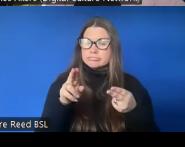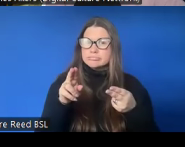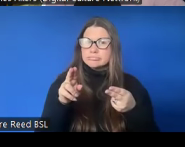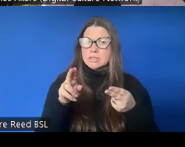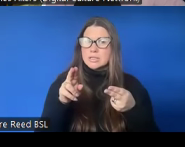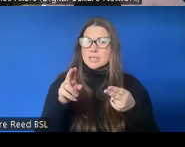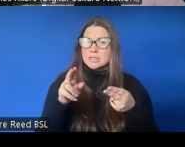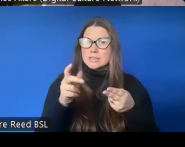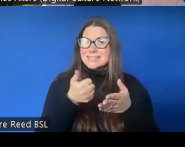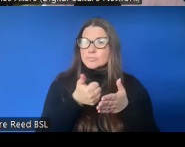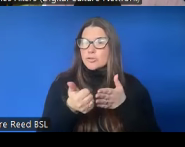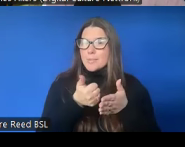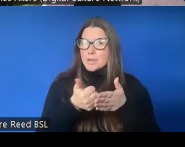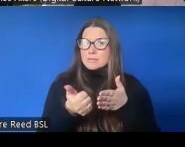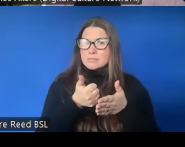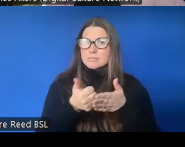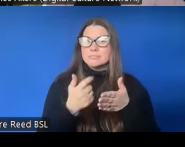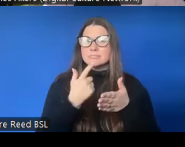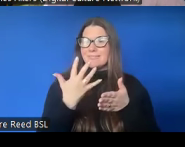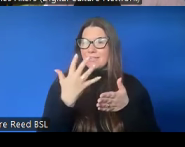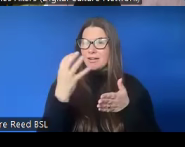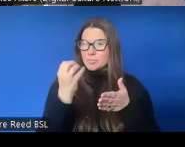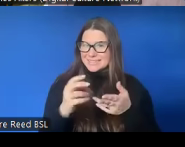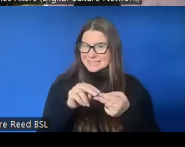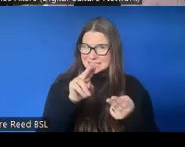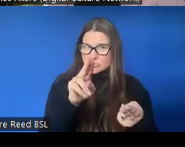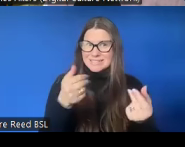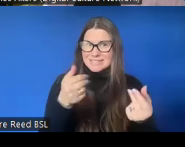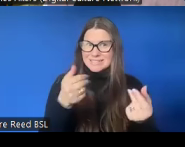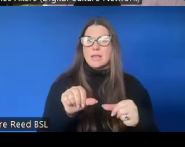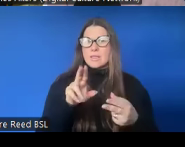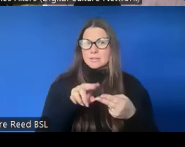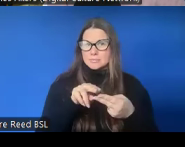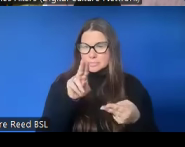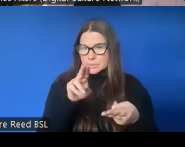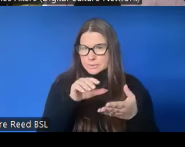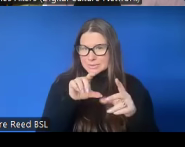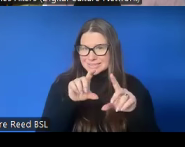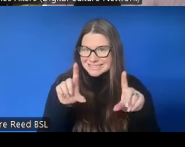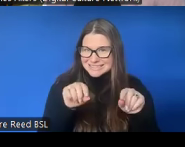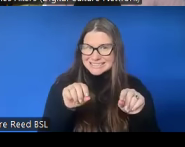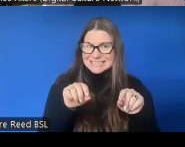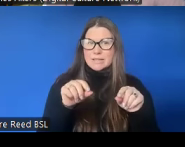Then different tickets and stuff like that. Then 10% repeat customers return.